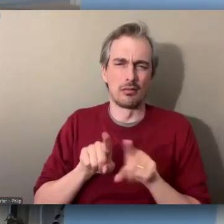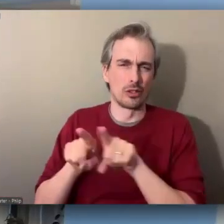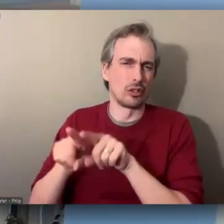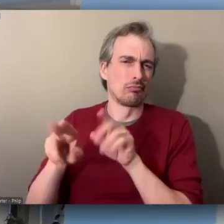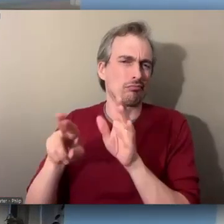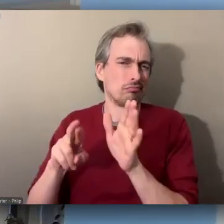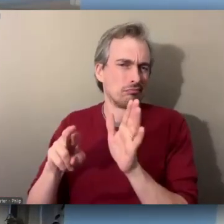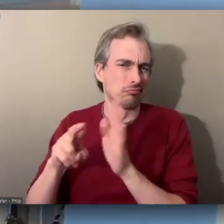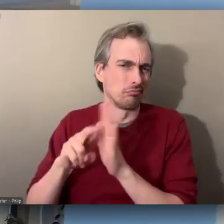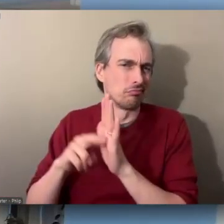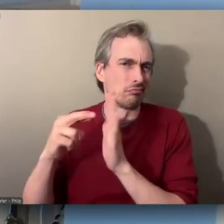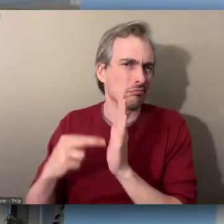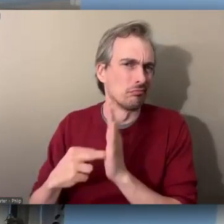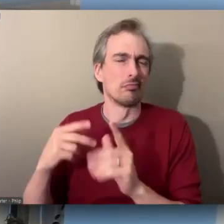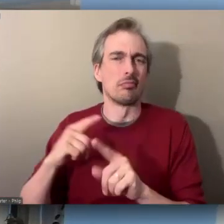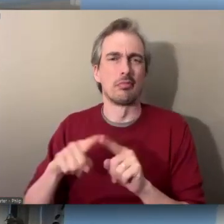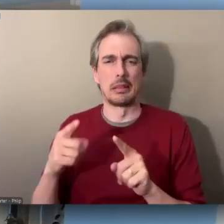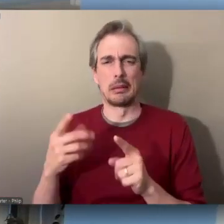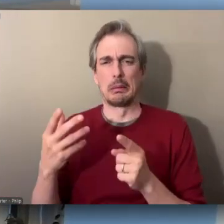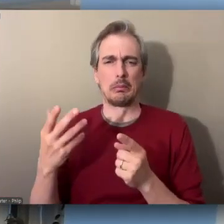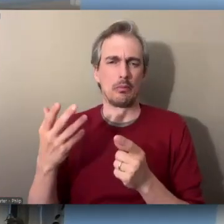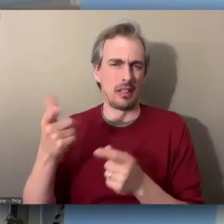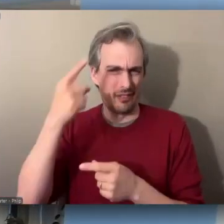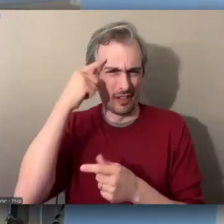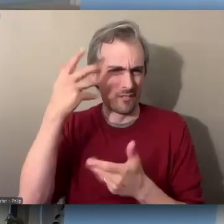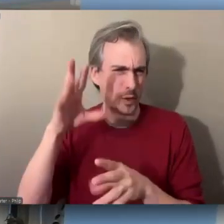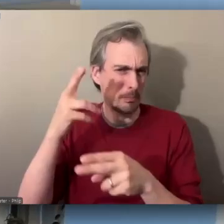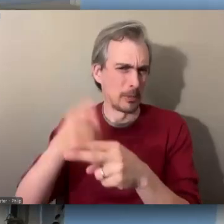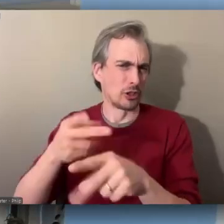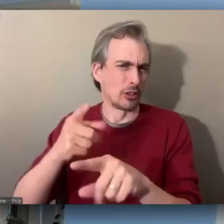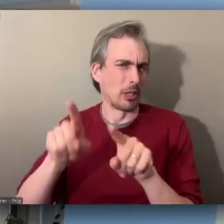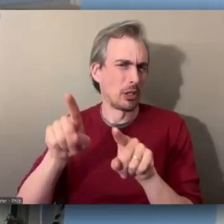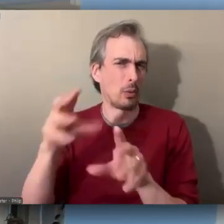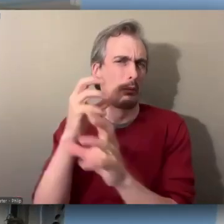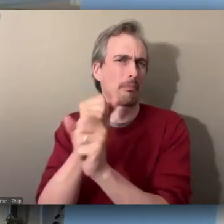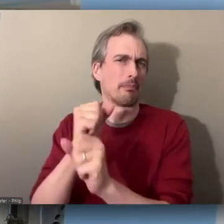a little bit. And what does the regulation of a public website look like? Do public institutions